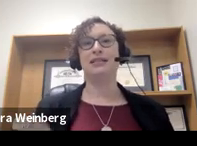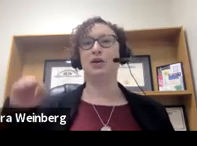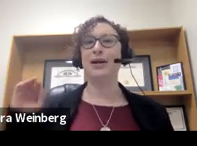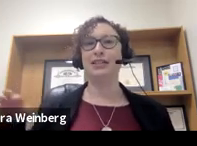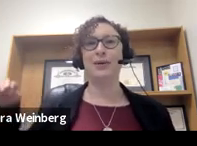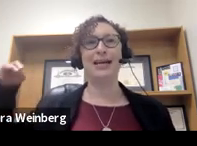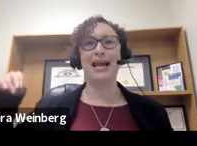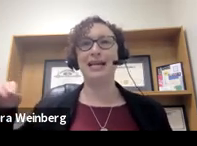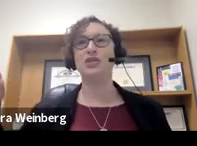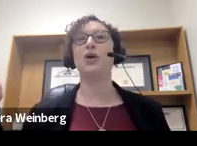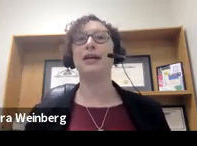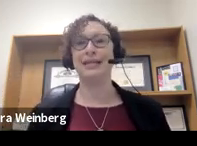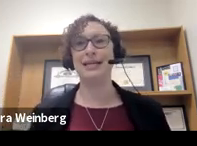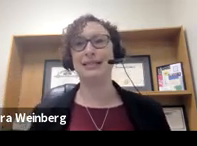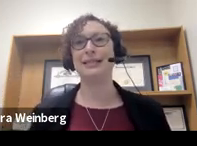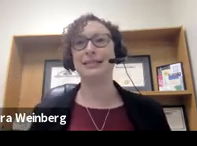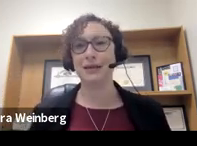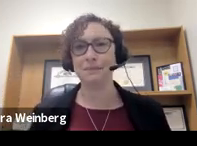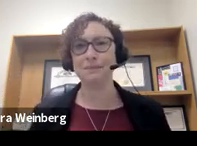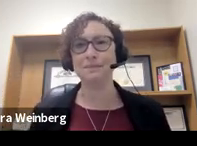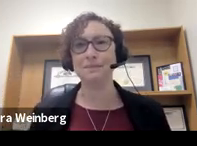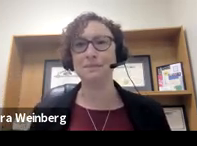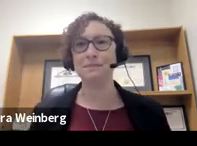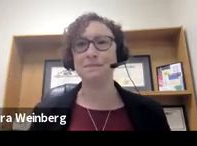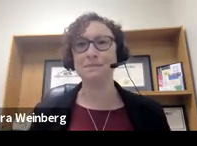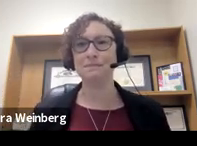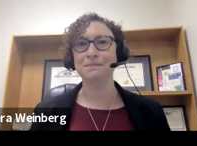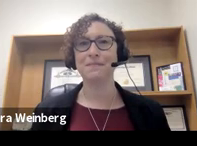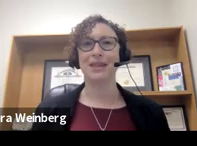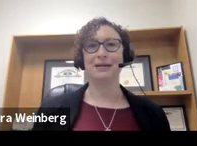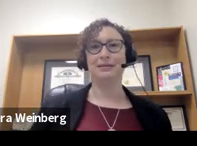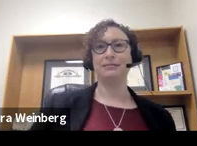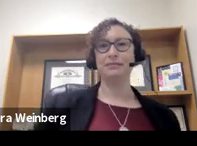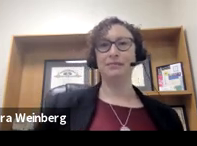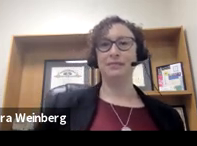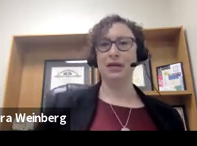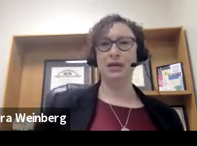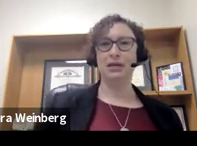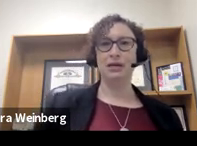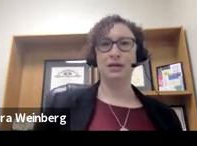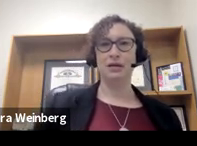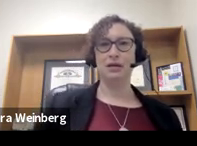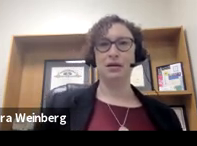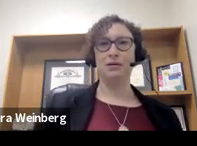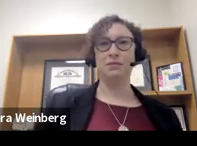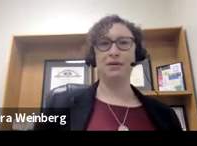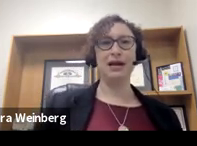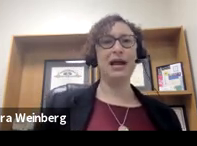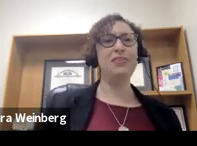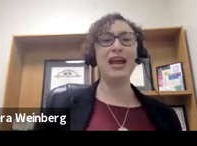that is the quickest way to get into our intake system.